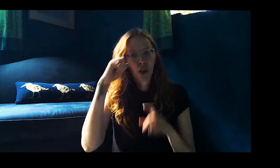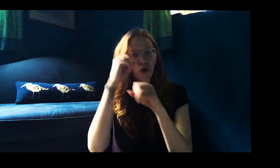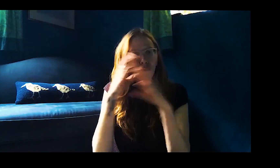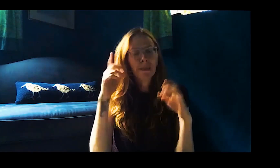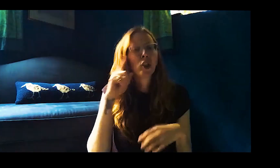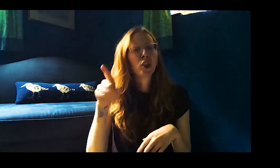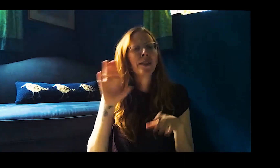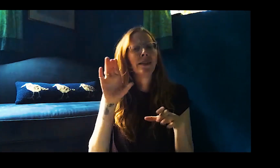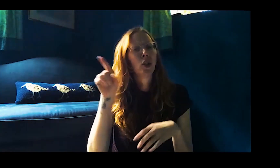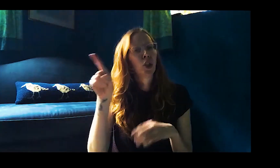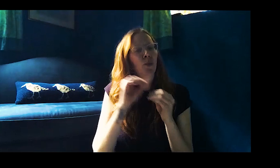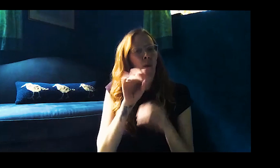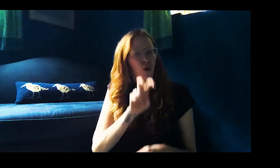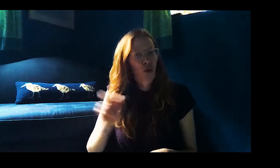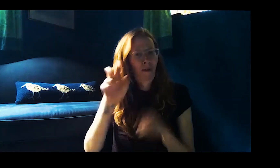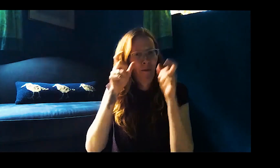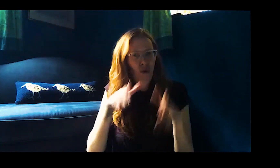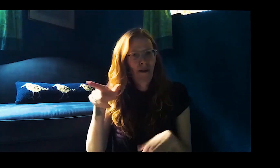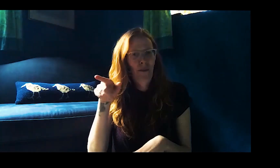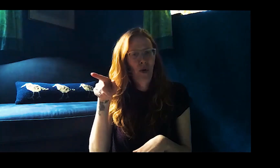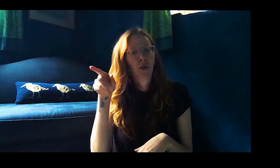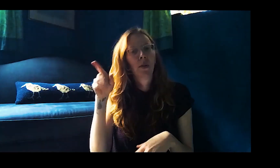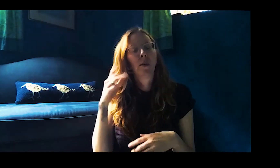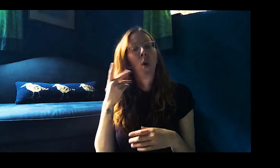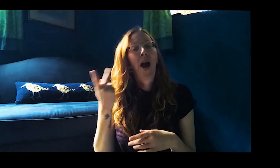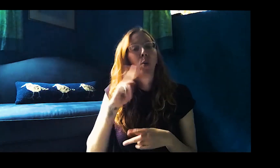shared a very similar dream of being a traveling photographer,